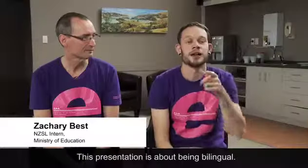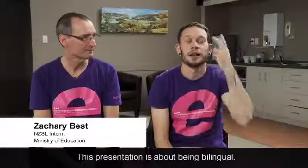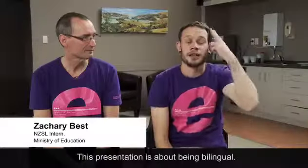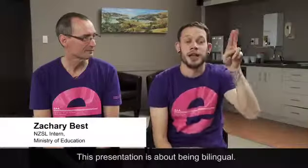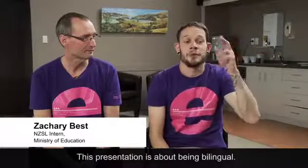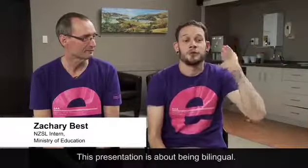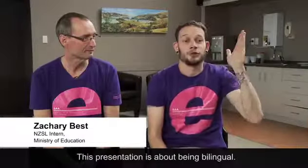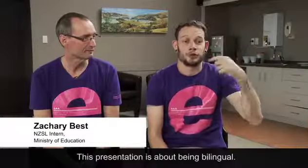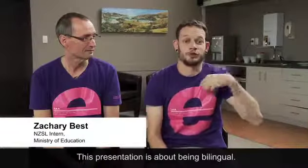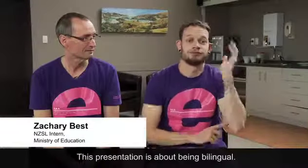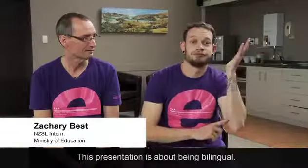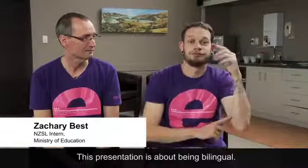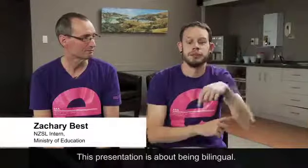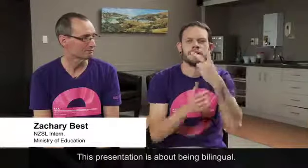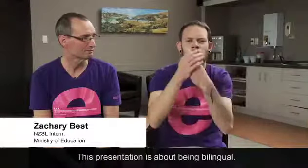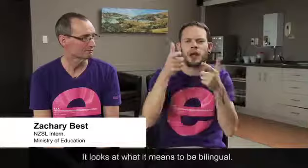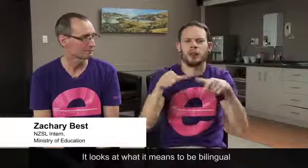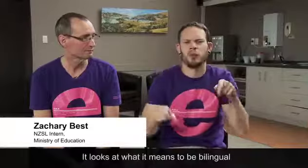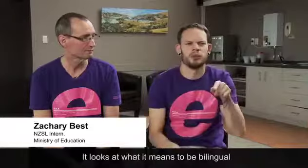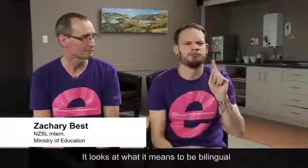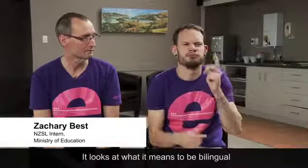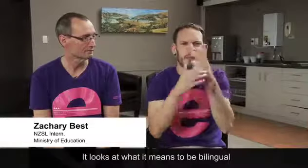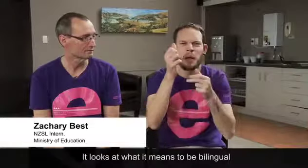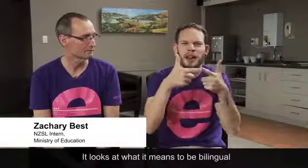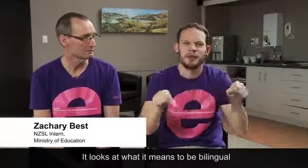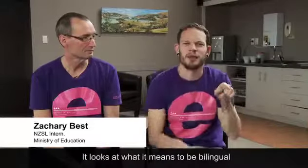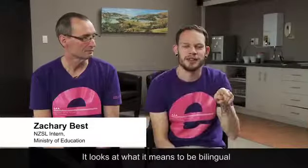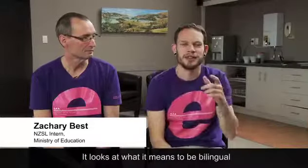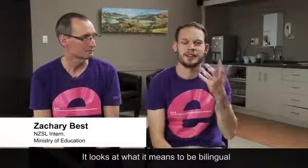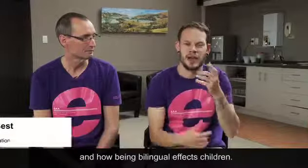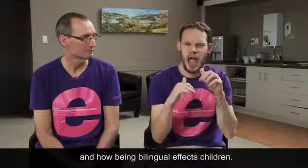This presentation is about being bilingual. It looks at what it means to be bilingual